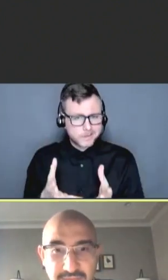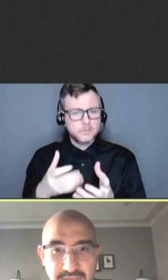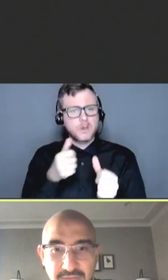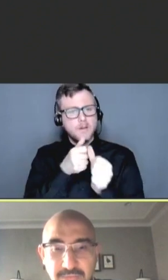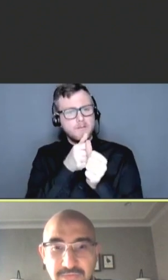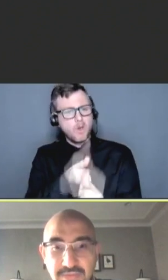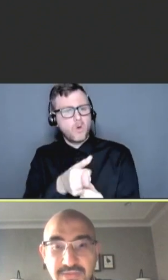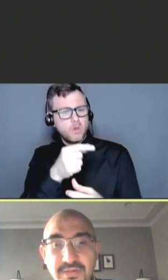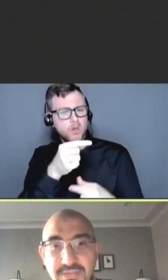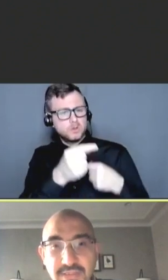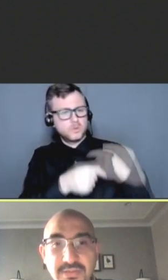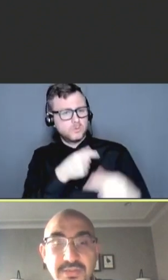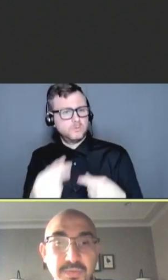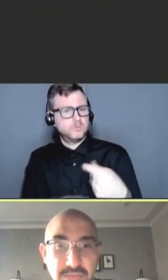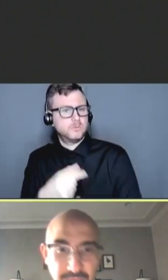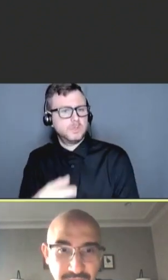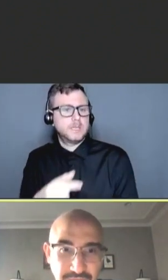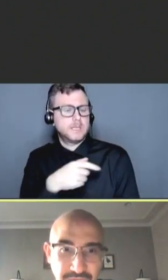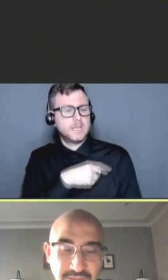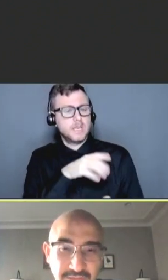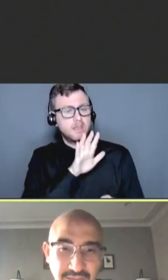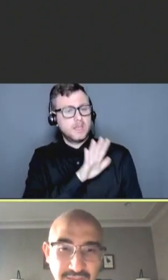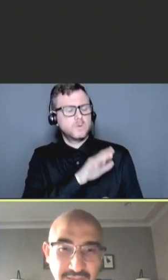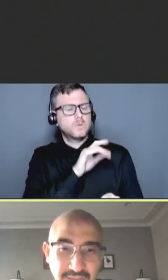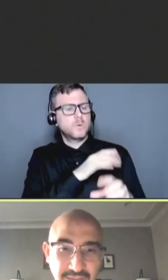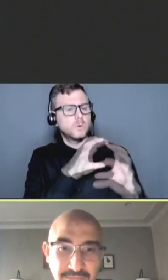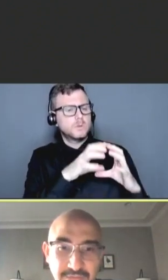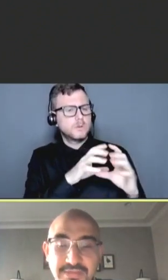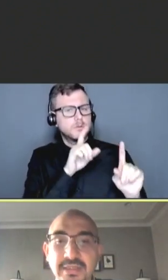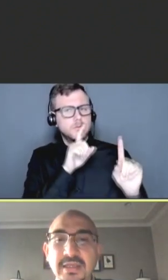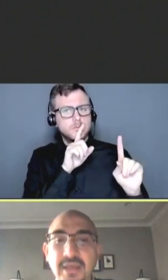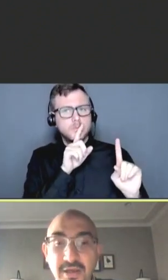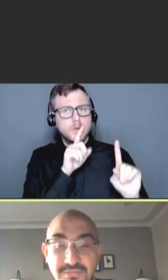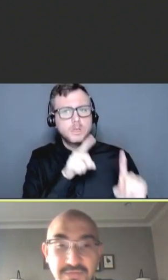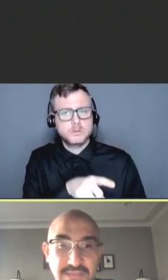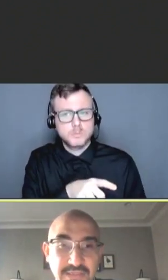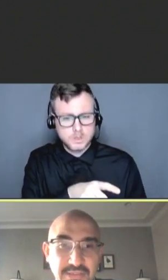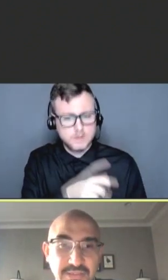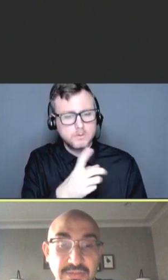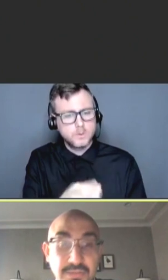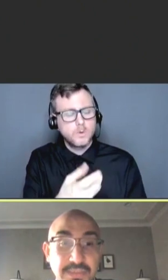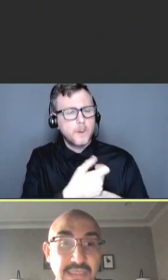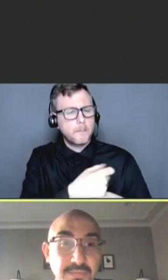cell response. These are the cells responsible for generating the antibodies after vaccination.